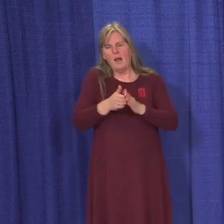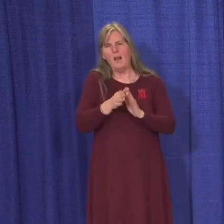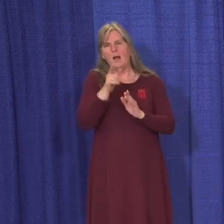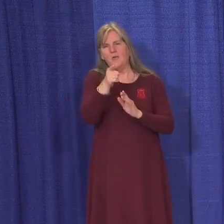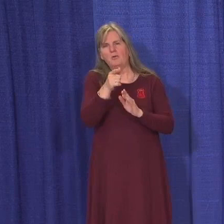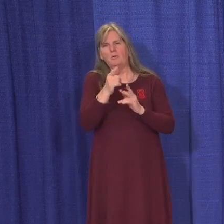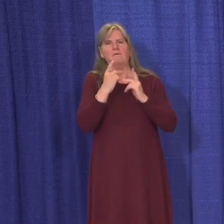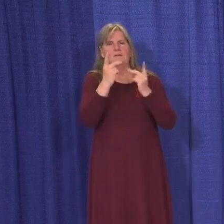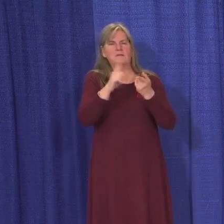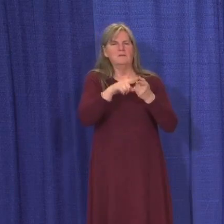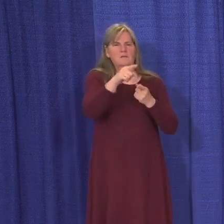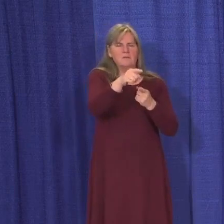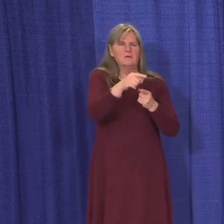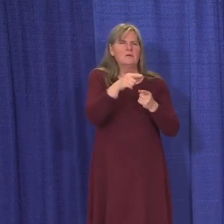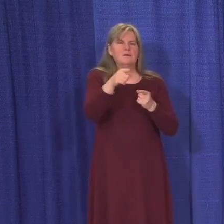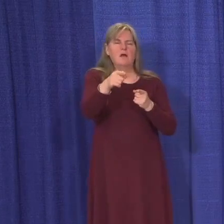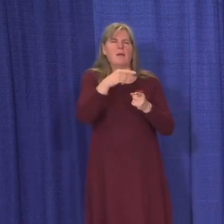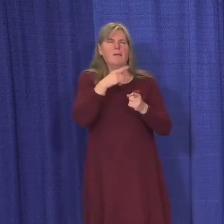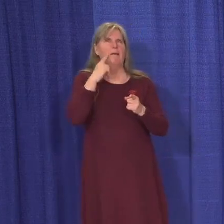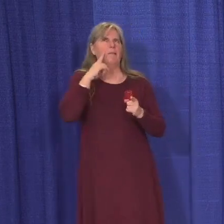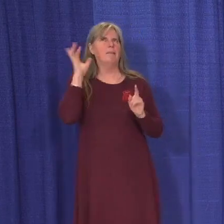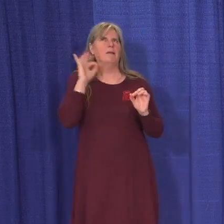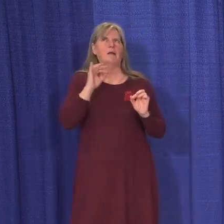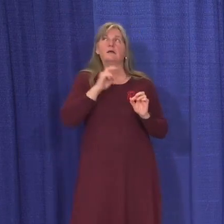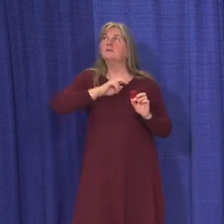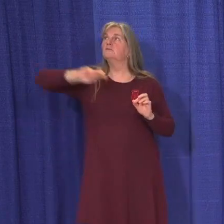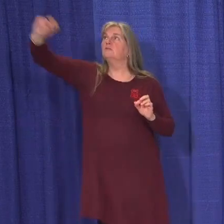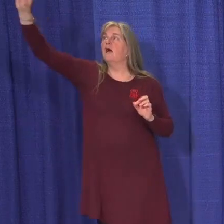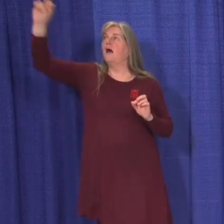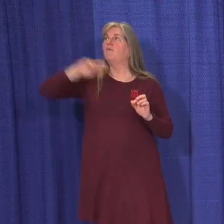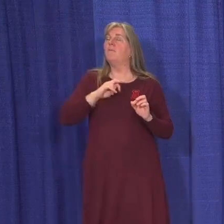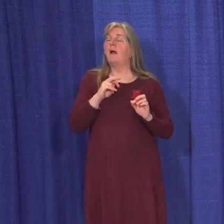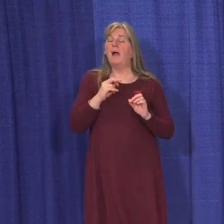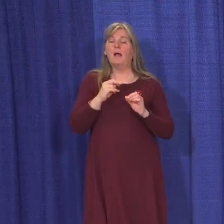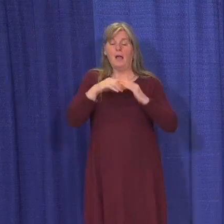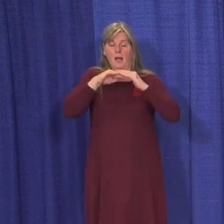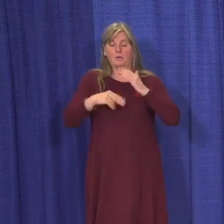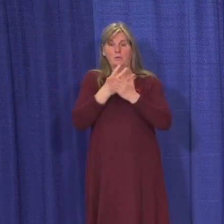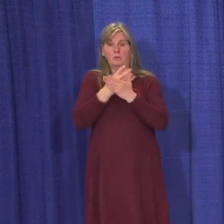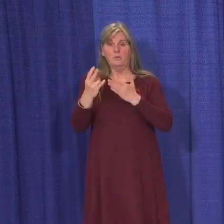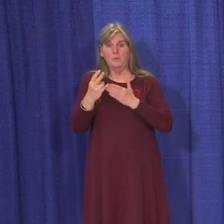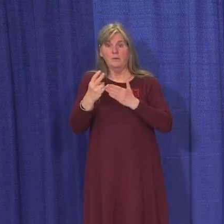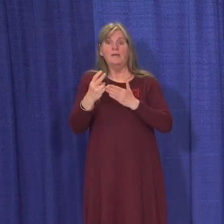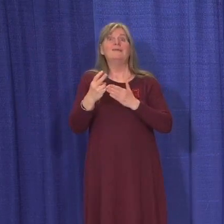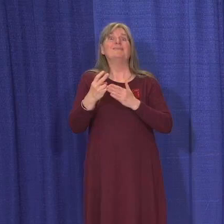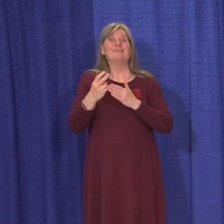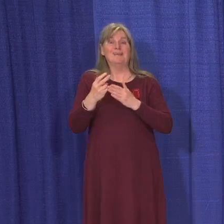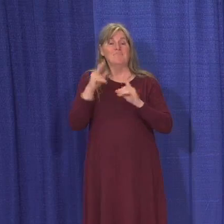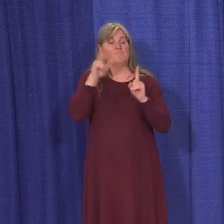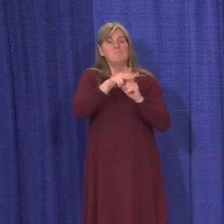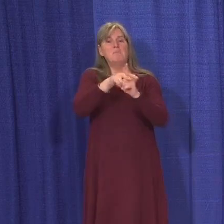period to get to this new place and you should avoid large indoor social gatherings and as